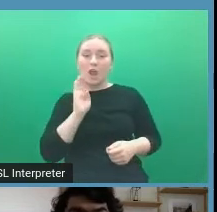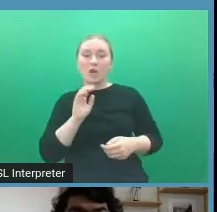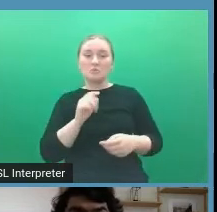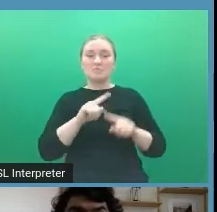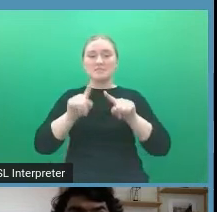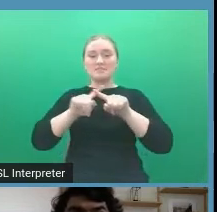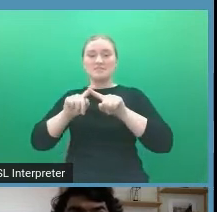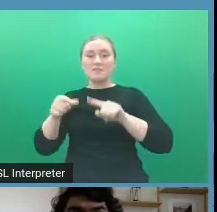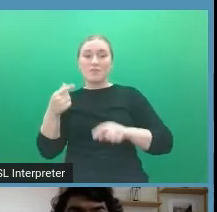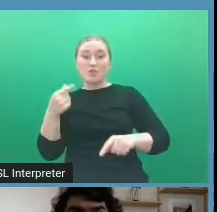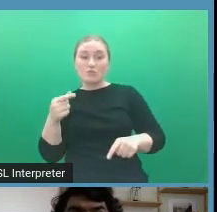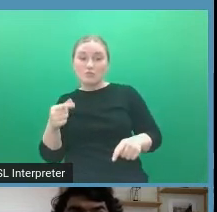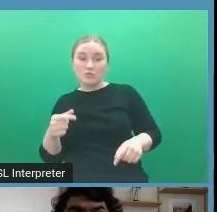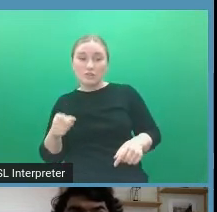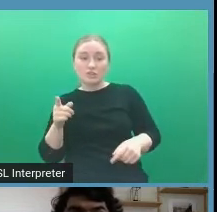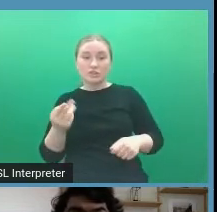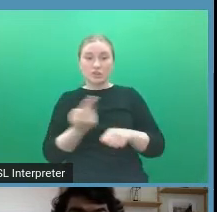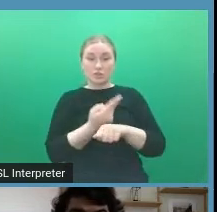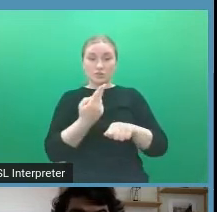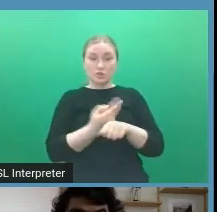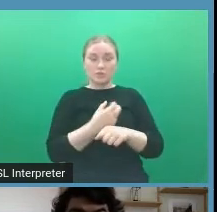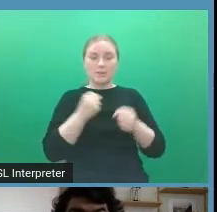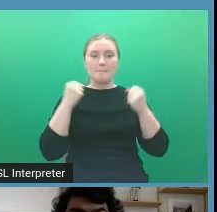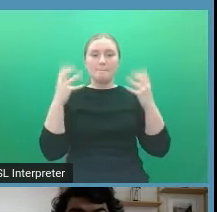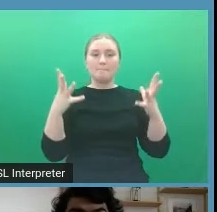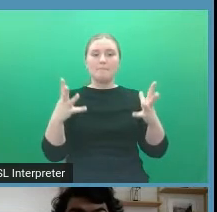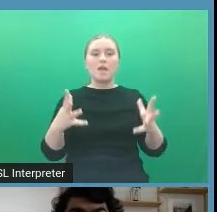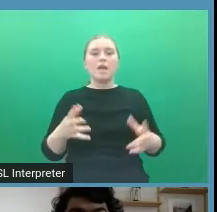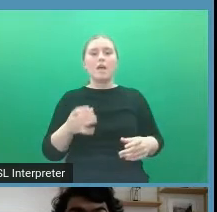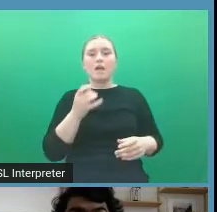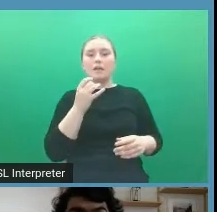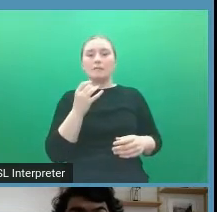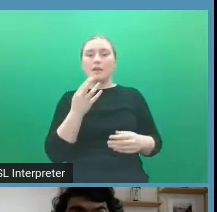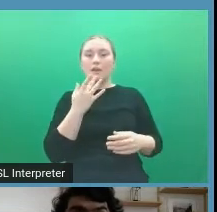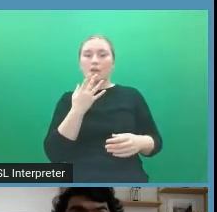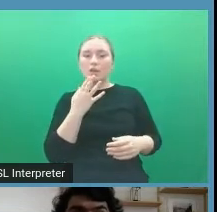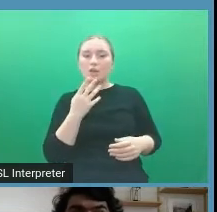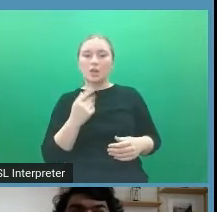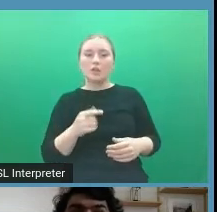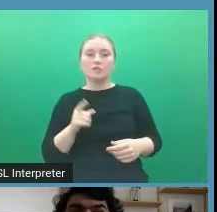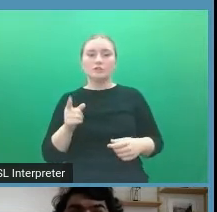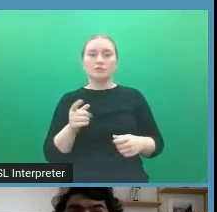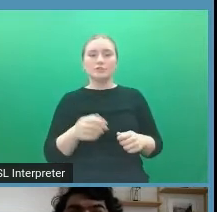She uses brighter more vivid colors to paint her jacket on the paint by number canvas, using bright